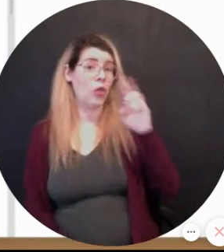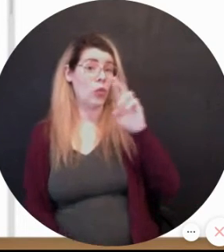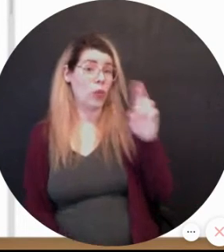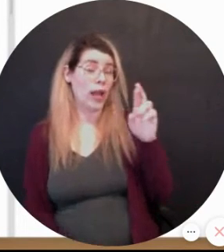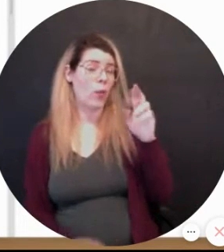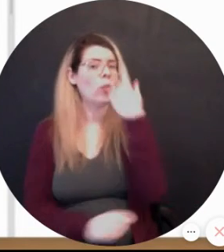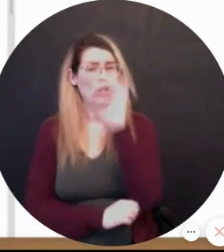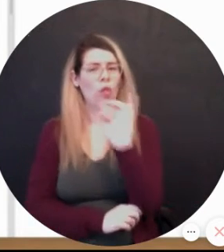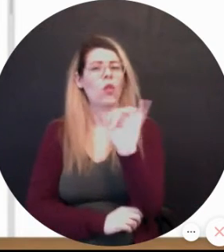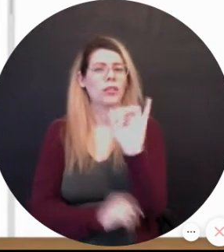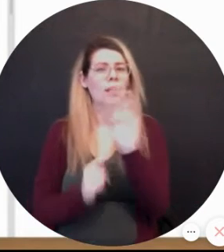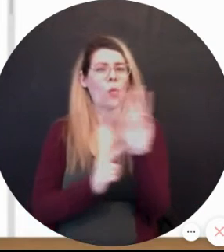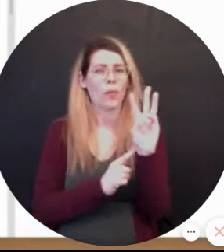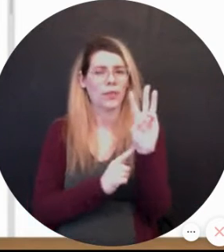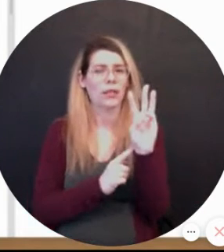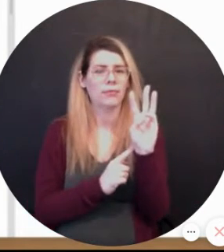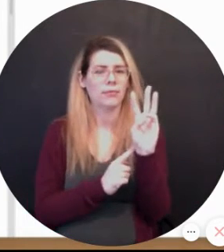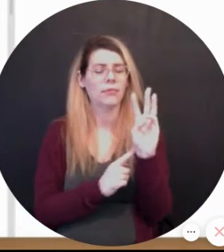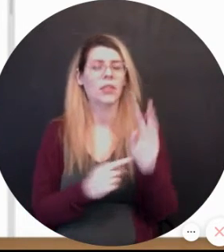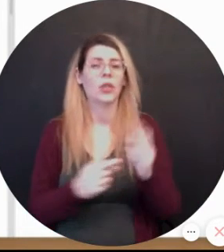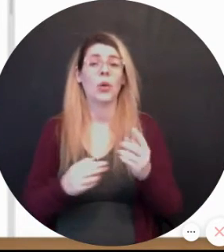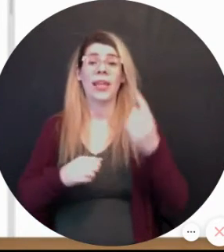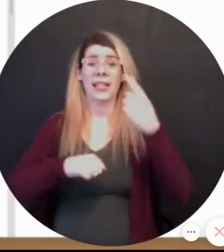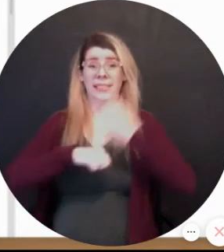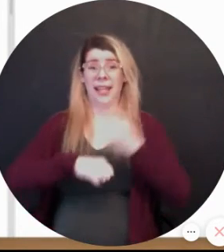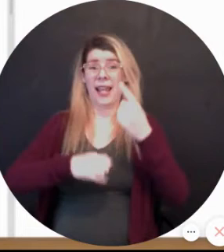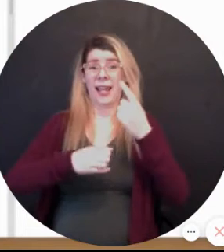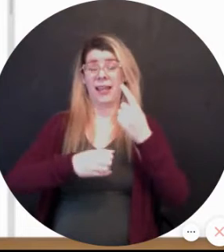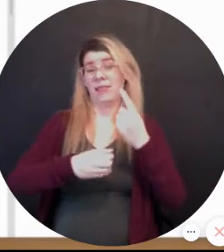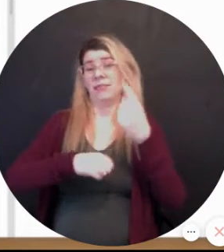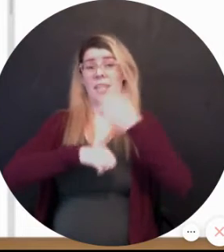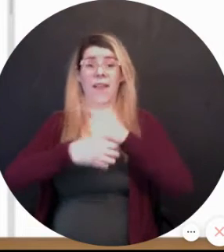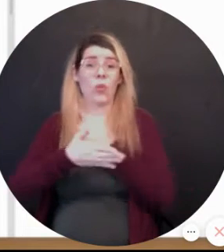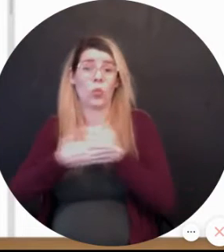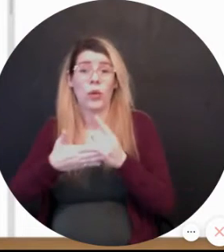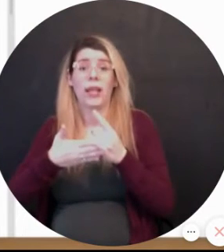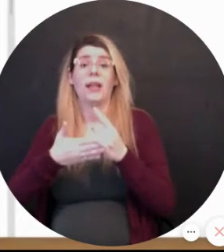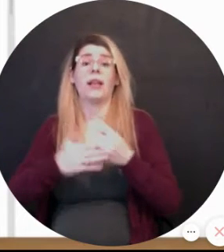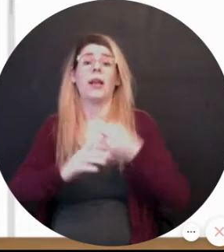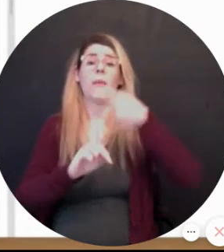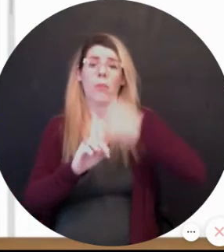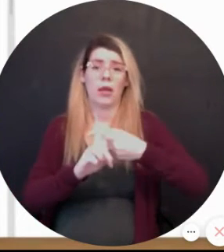to the information about the date, the day, the month, the date, the year, the time stuff